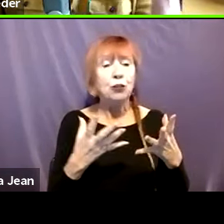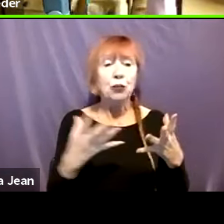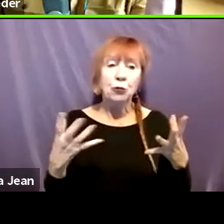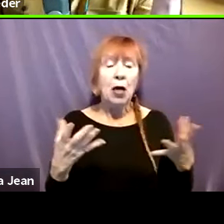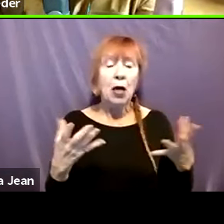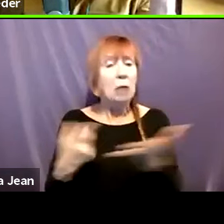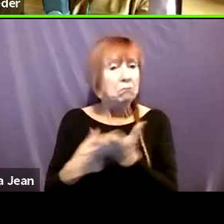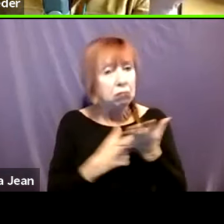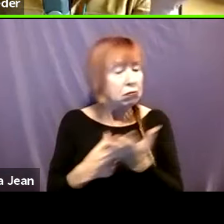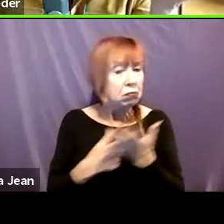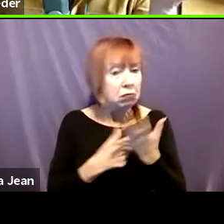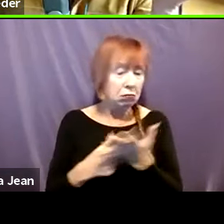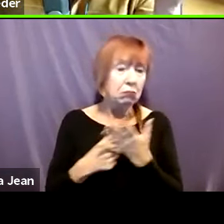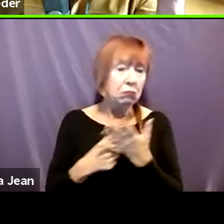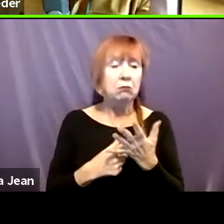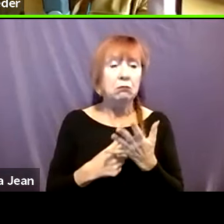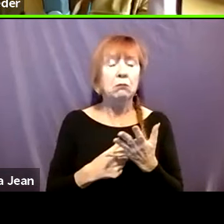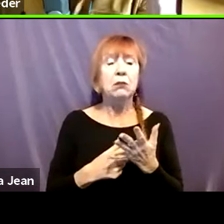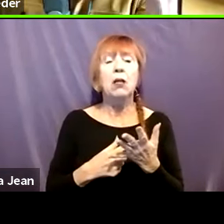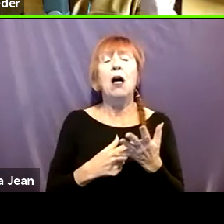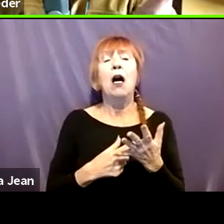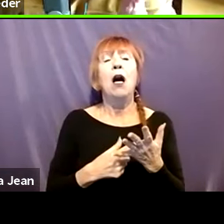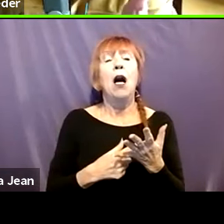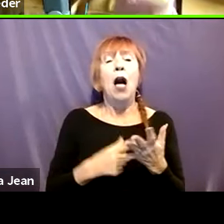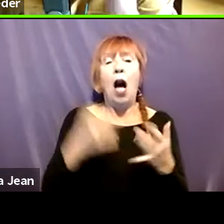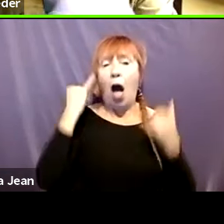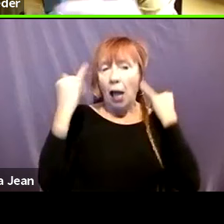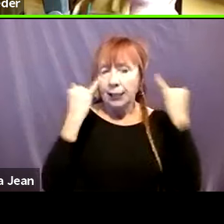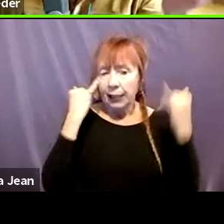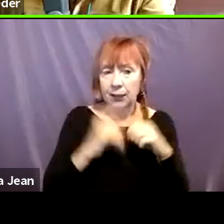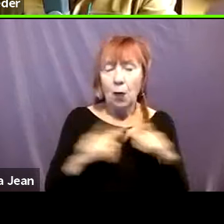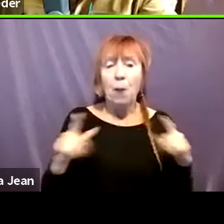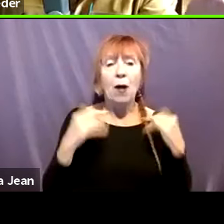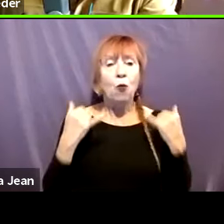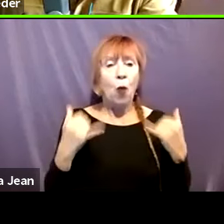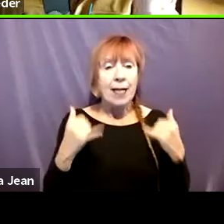showcasing a screenplay that you've completed, and want to get produced.